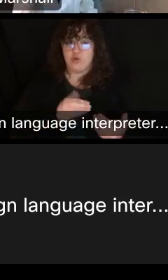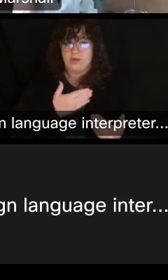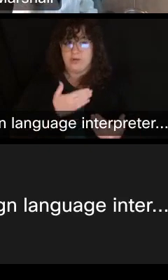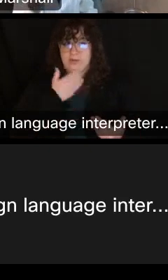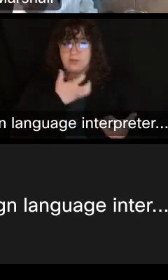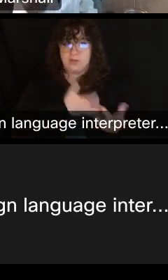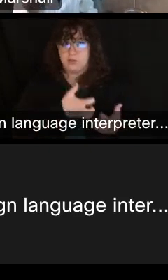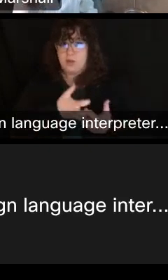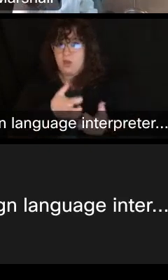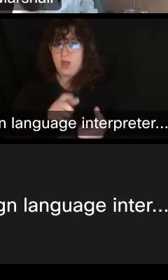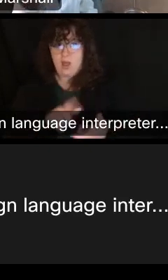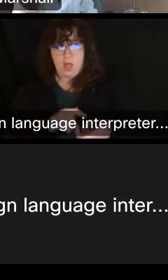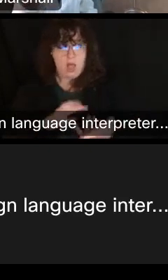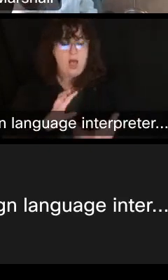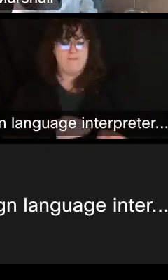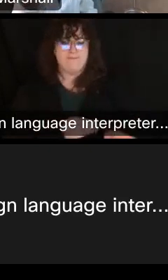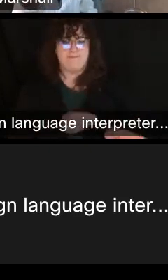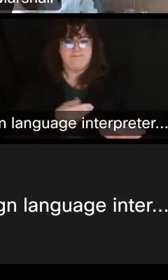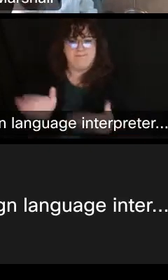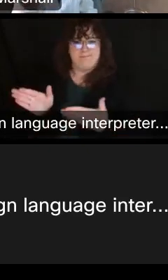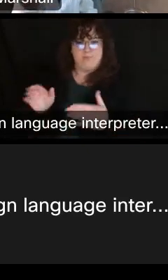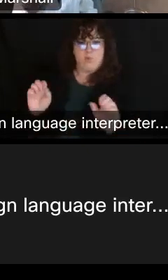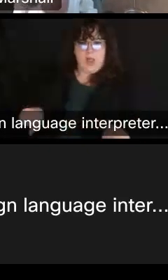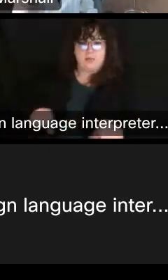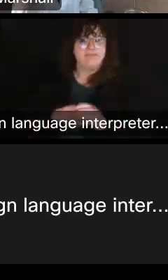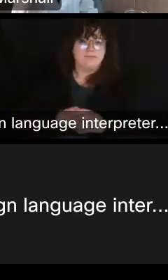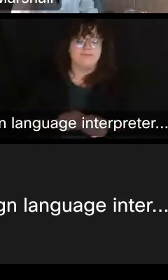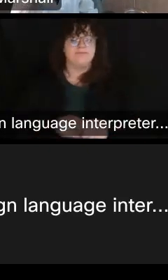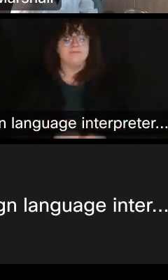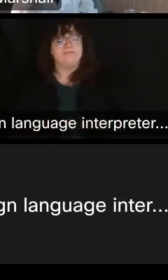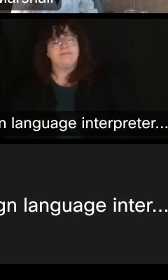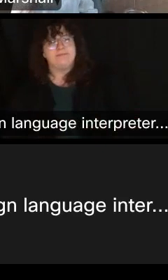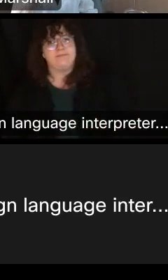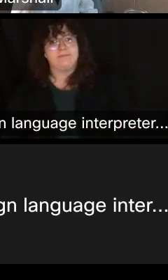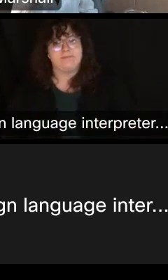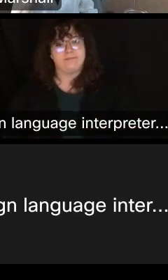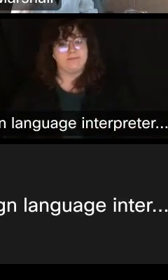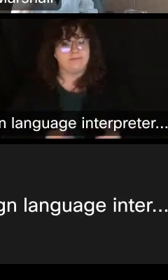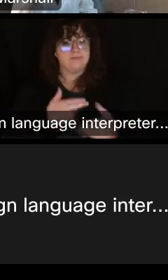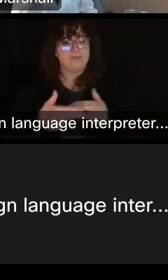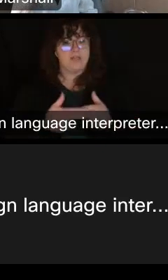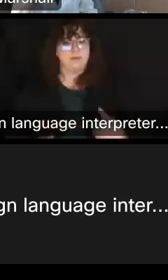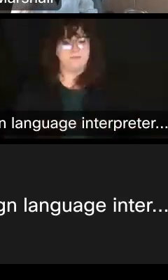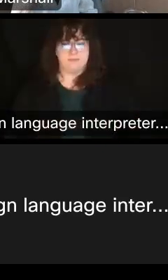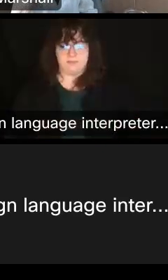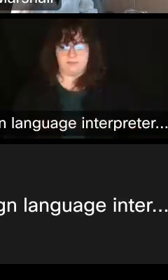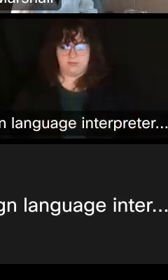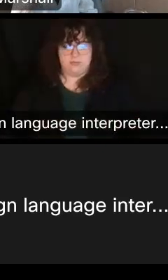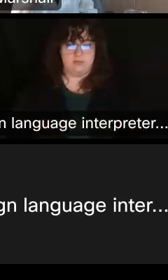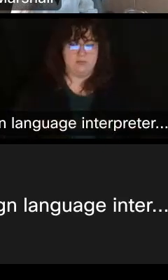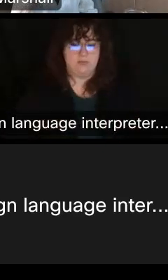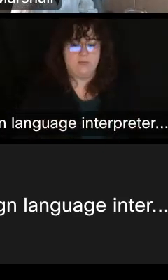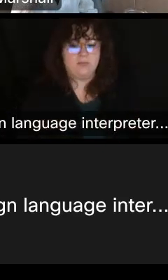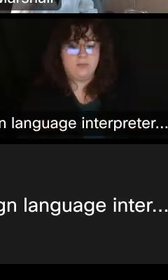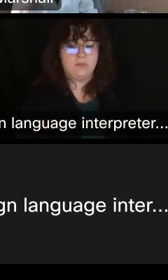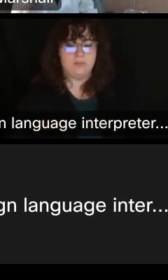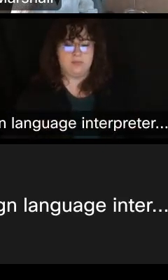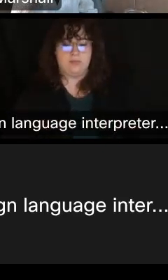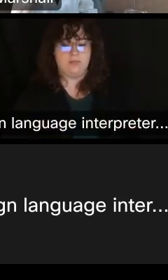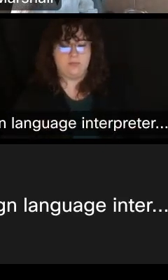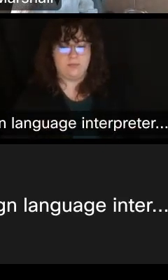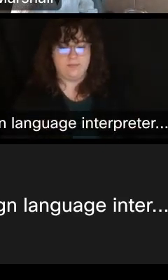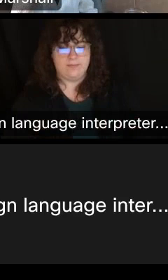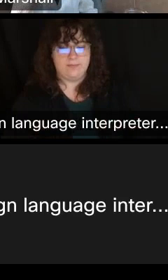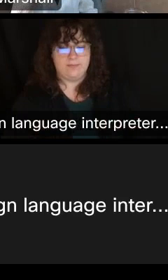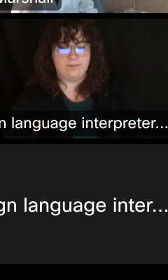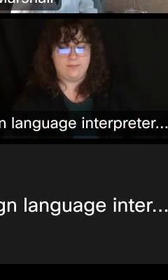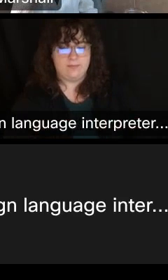which is the equity practices and the person centered practices. Next slide please.